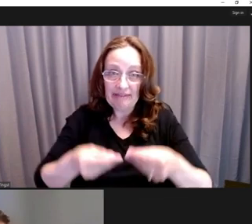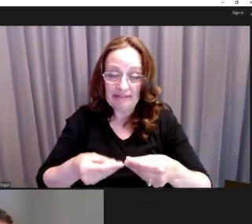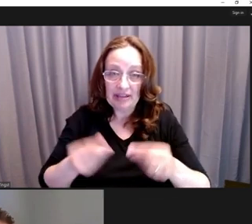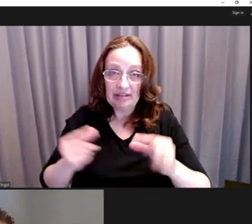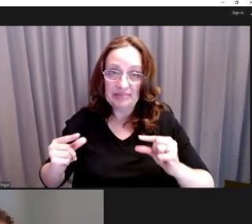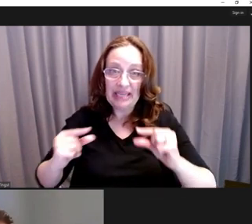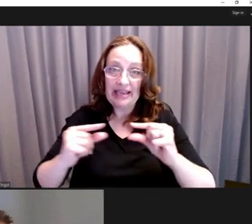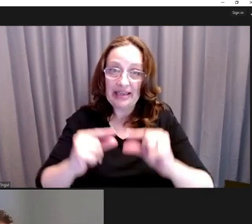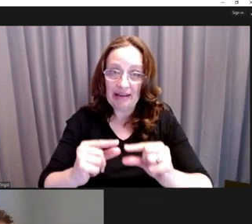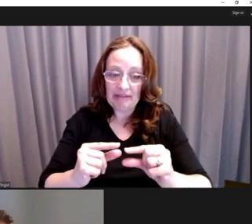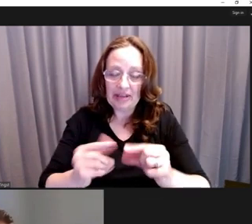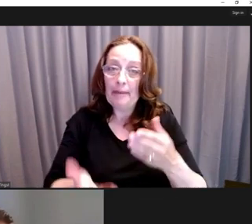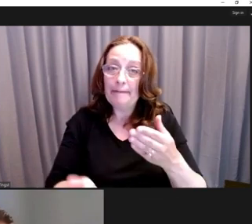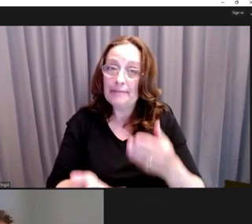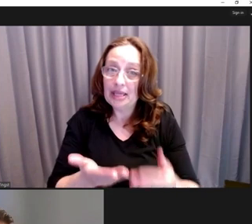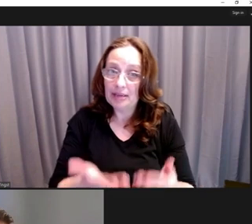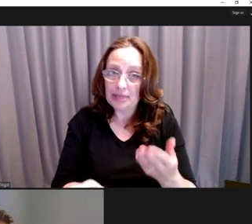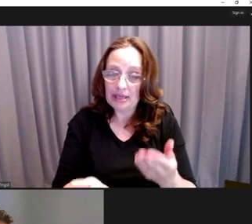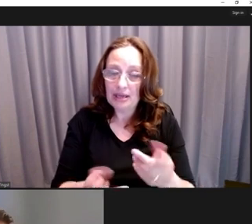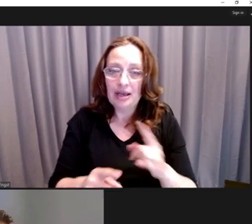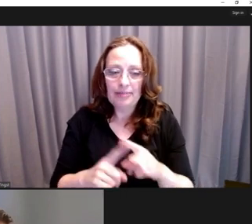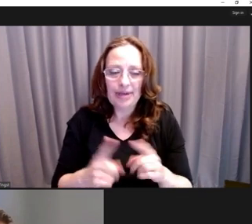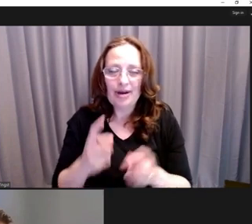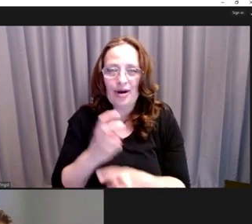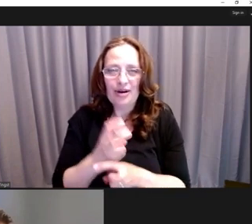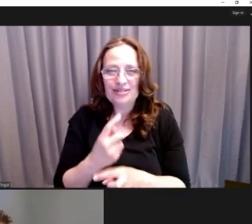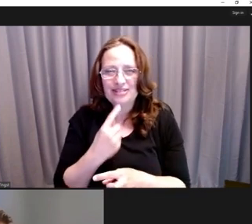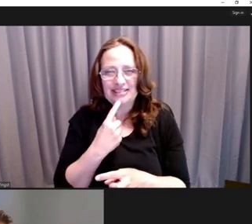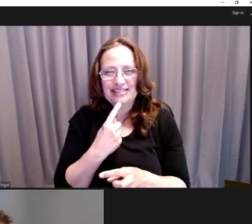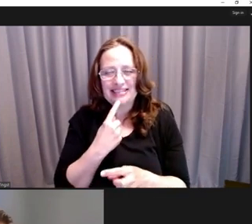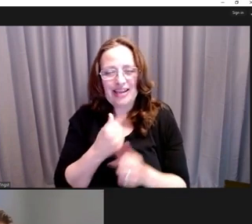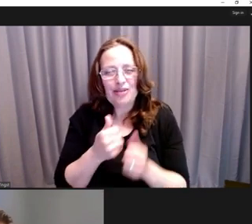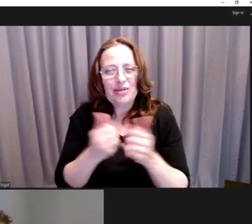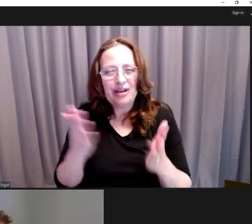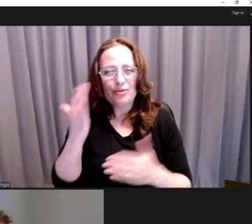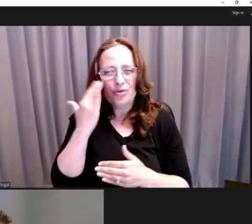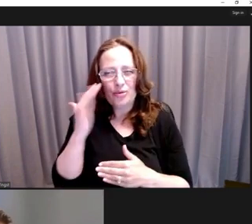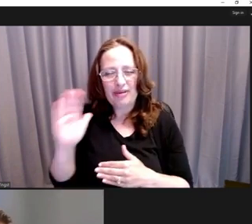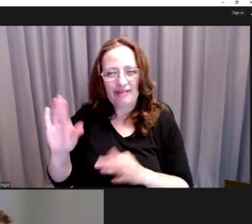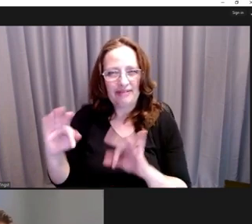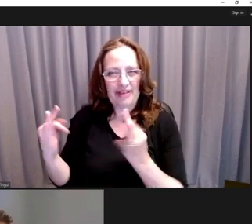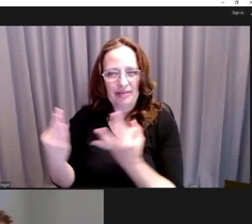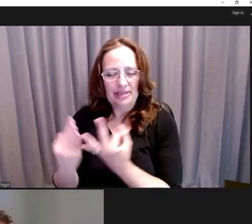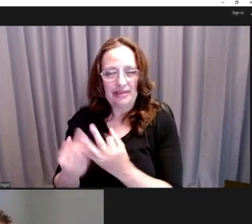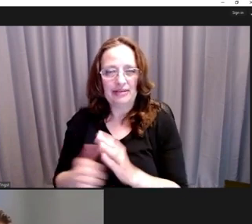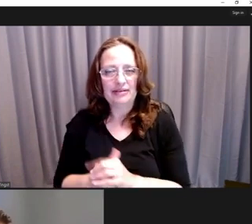In the case of dominance, right, if a parent expresses a particular type of hearing loss,